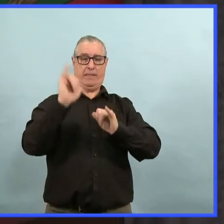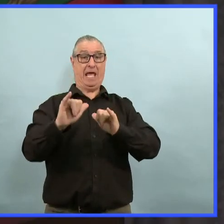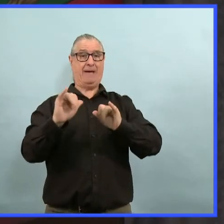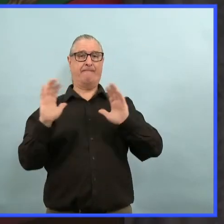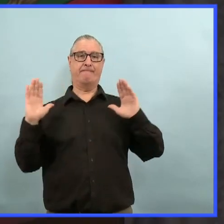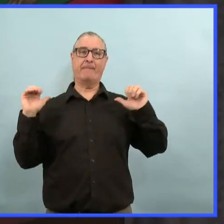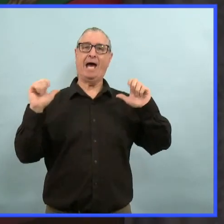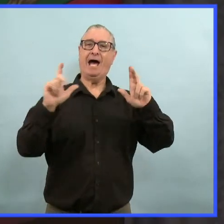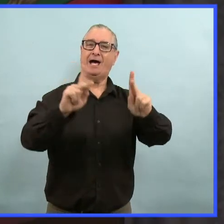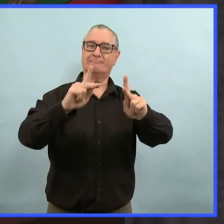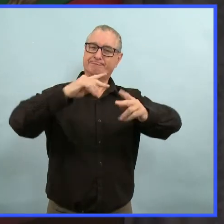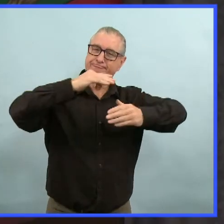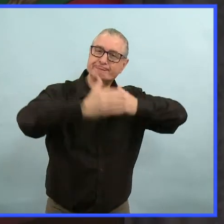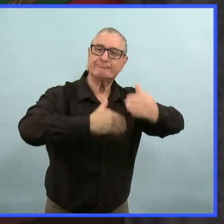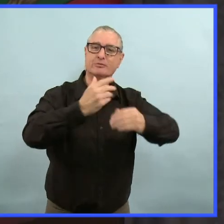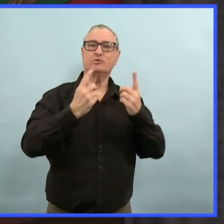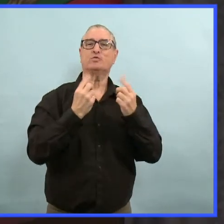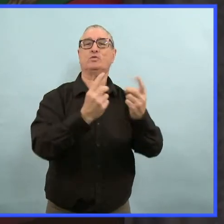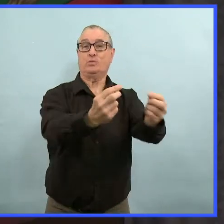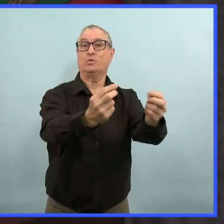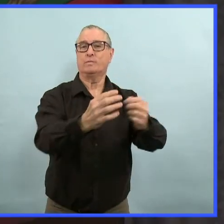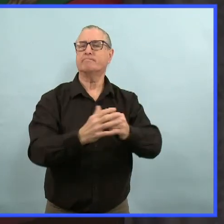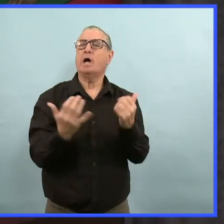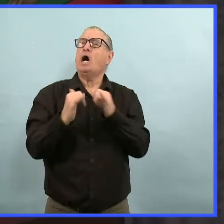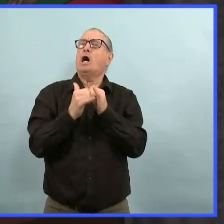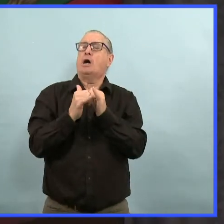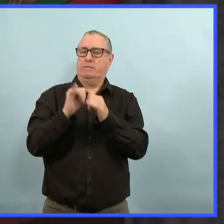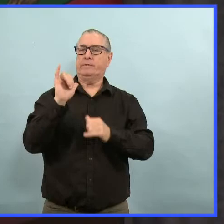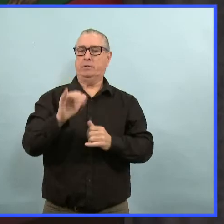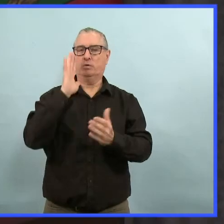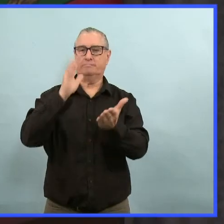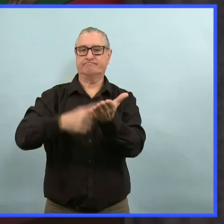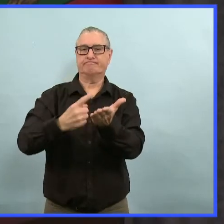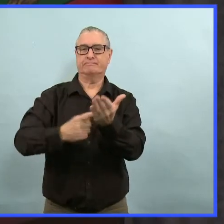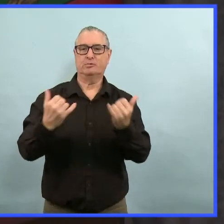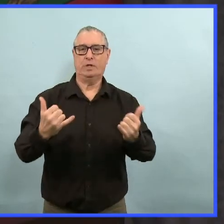covid related demands on manitoba's health system continue to decrease